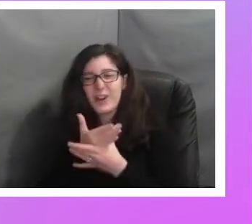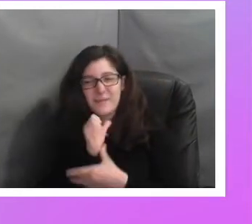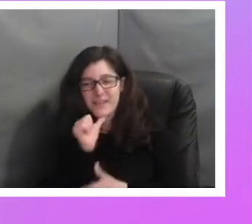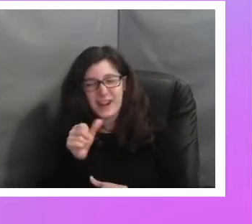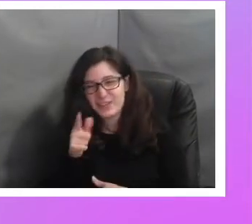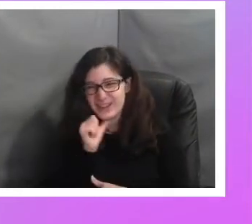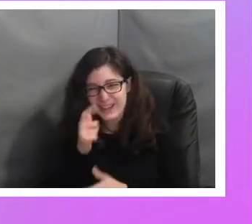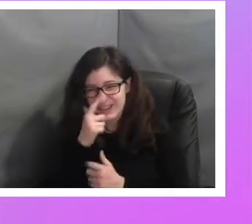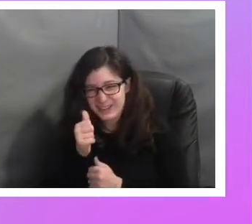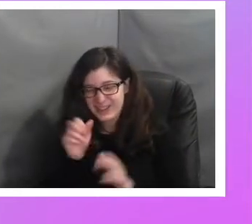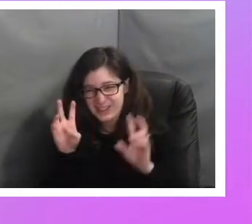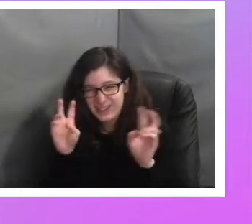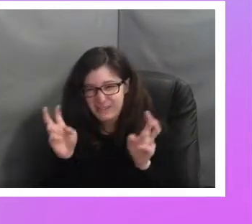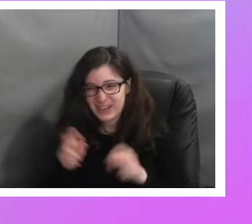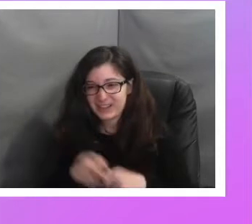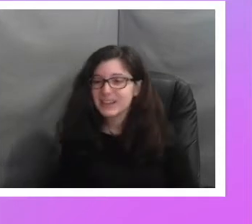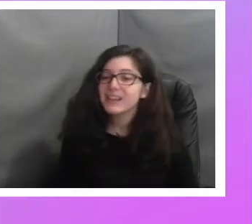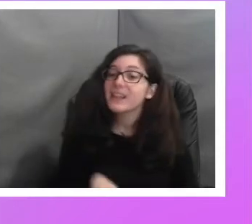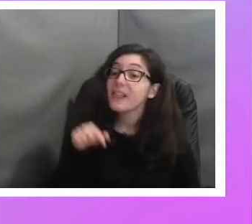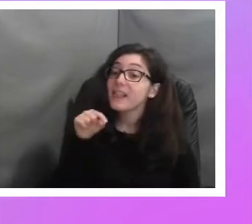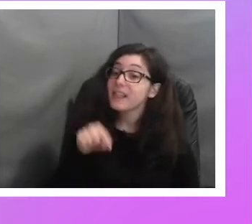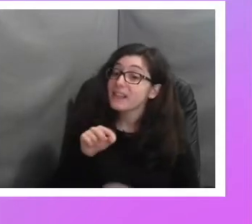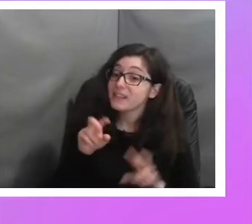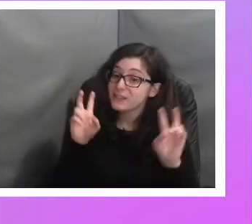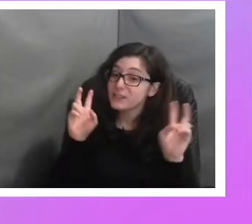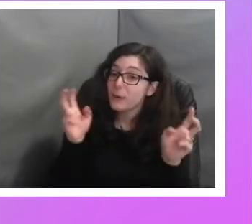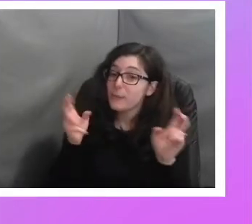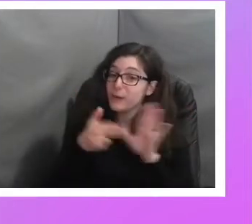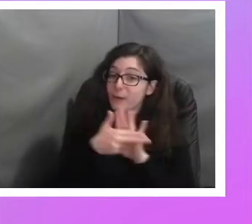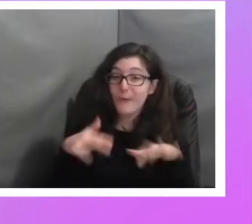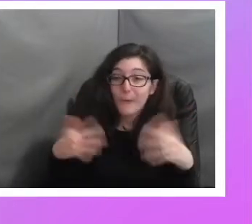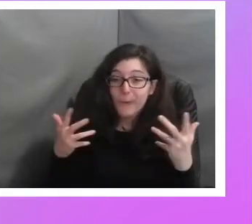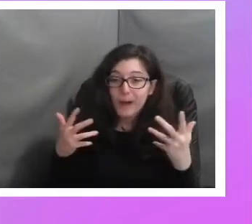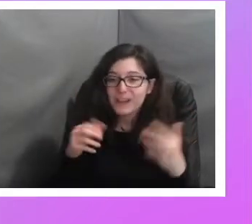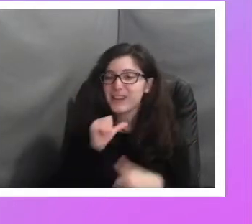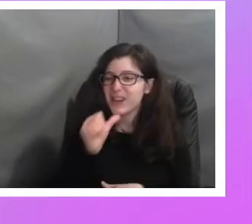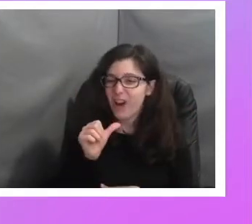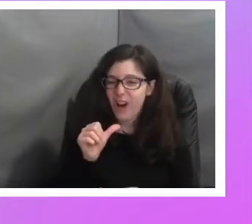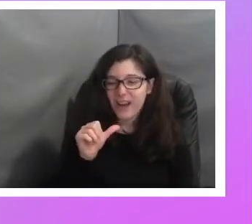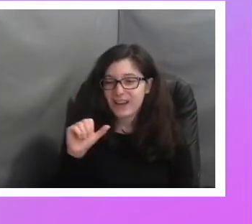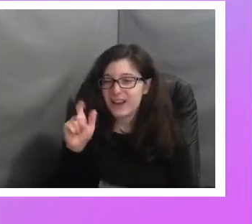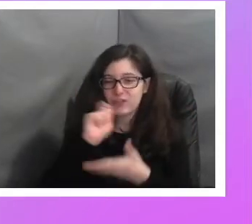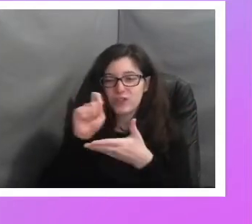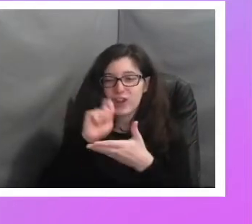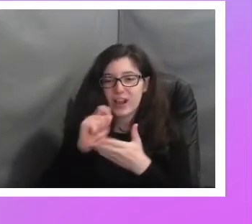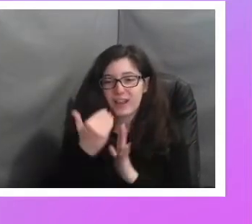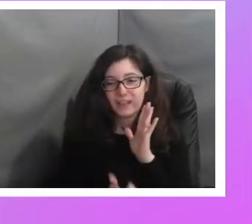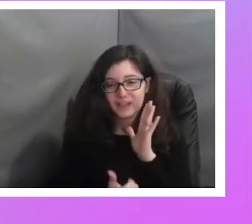So this session is entitled NOT A Checklist. I'm not going to spend a lot of time talking to you